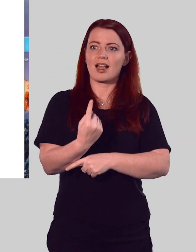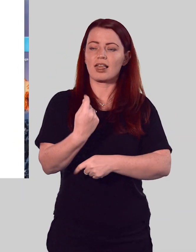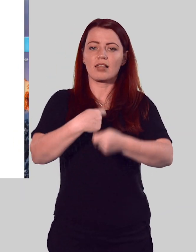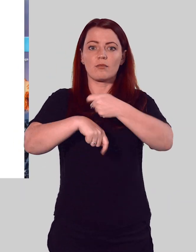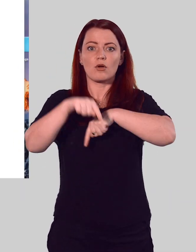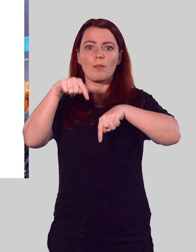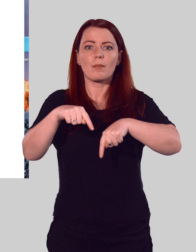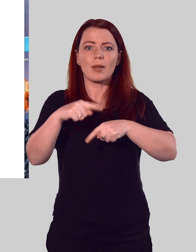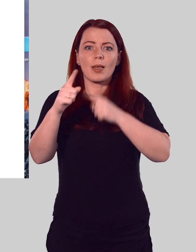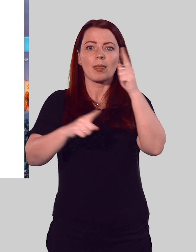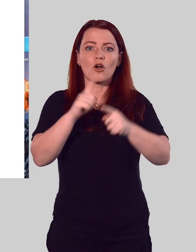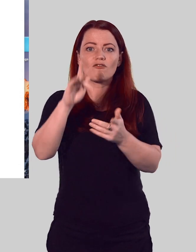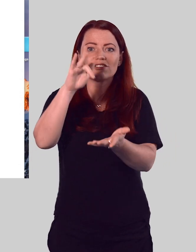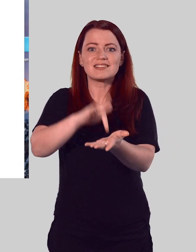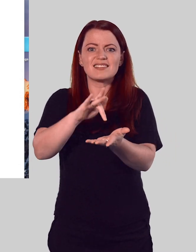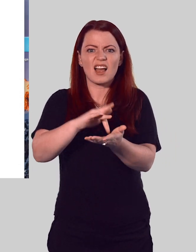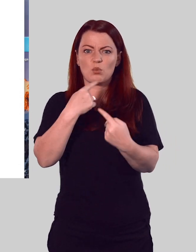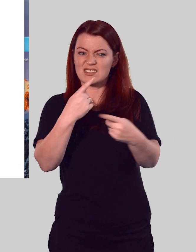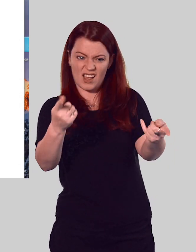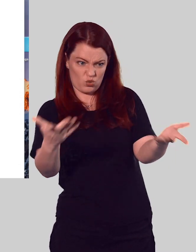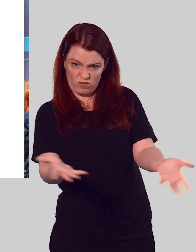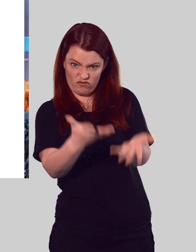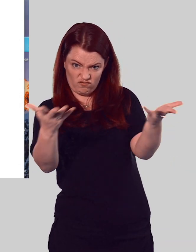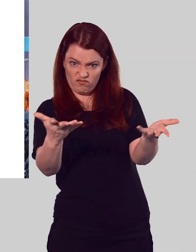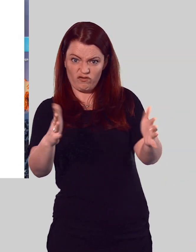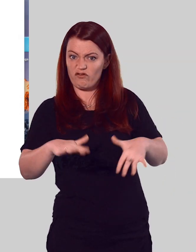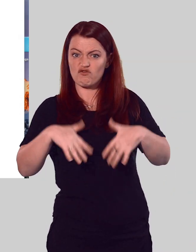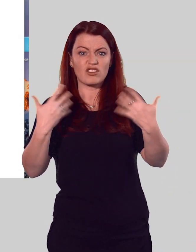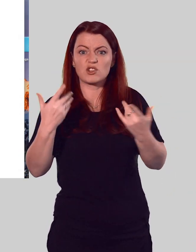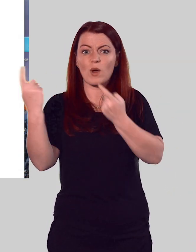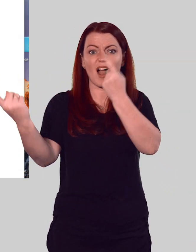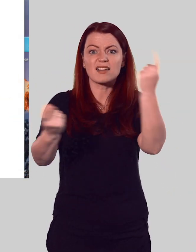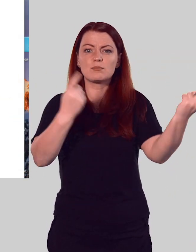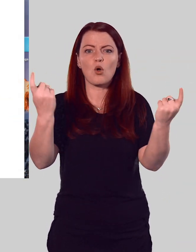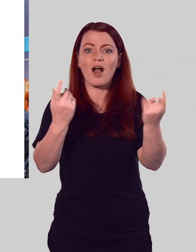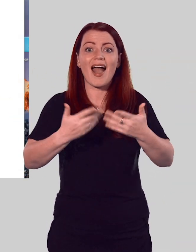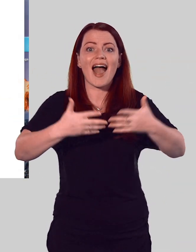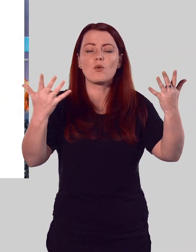and we tell you that you're free to explore anywhere except The Diamond Suite. Let's see what happens if you try.